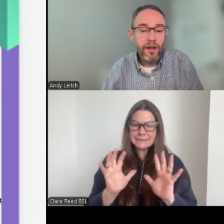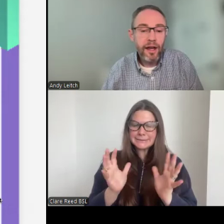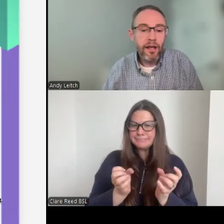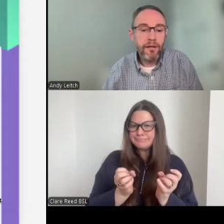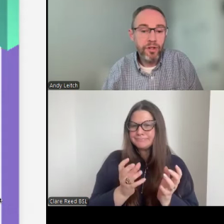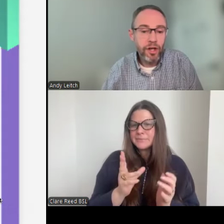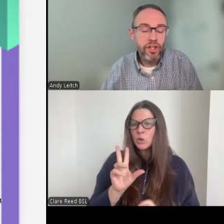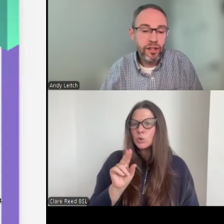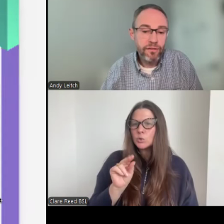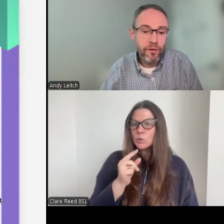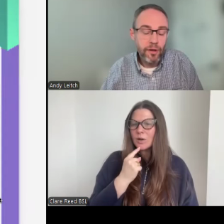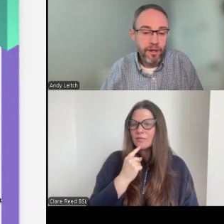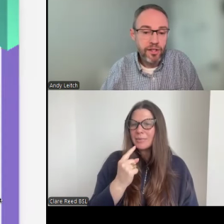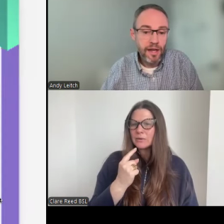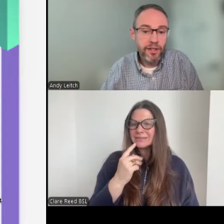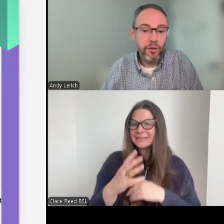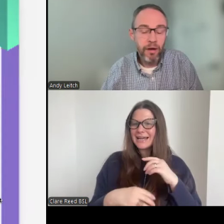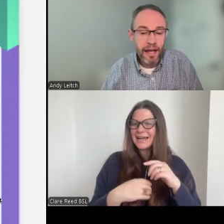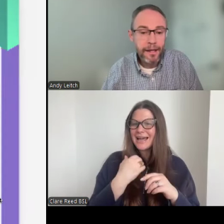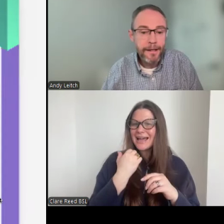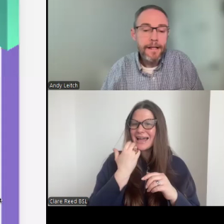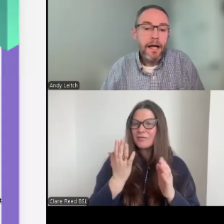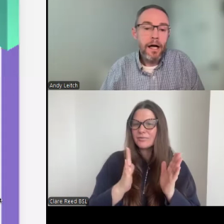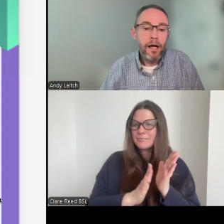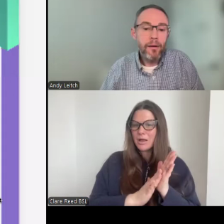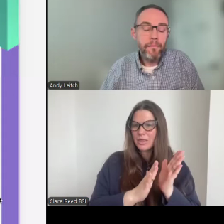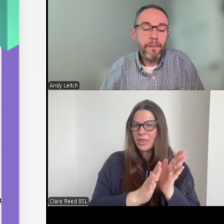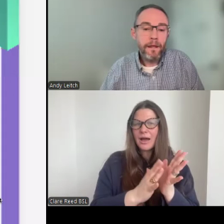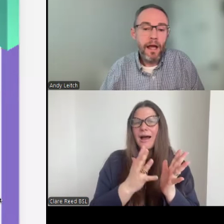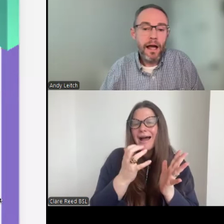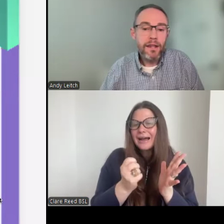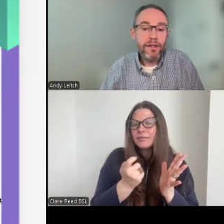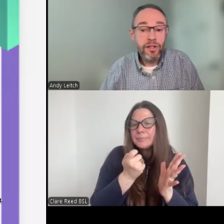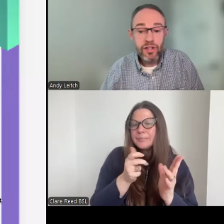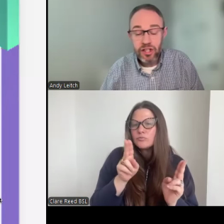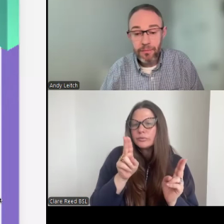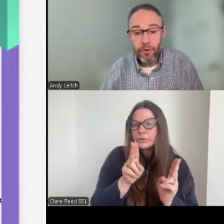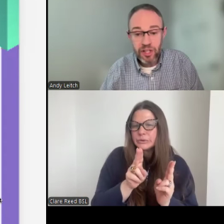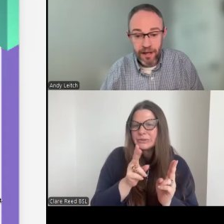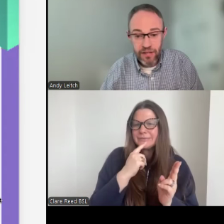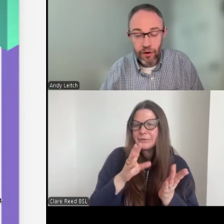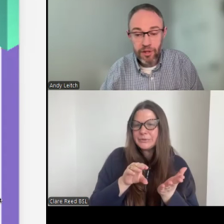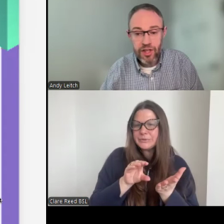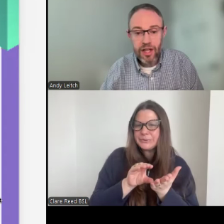You get a reduction if you commit to an annual plan. You can see some of the more expensive options here.